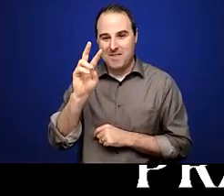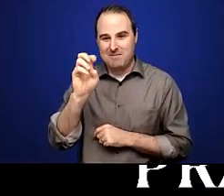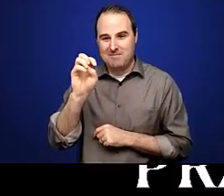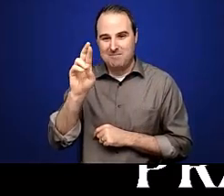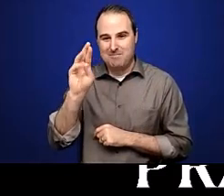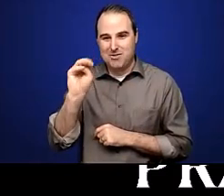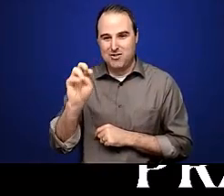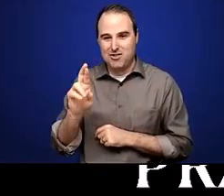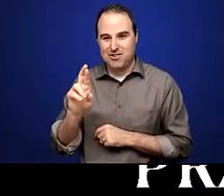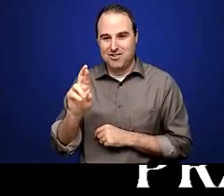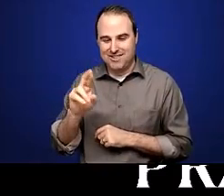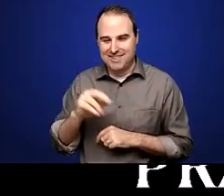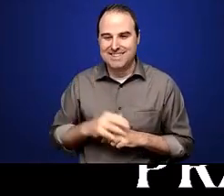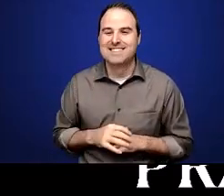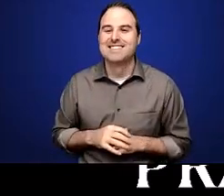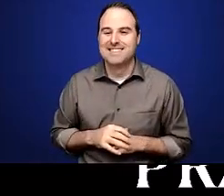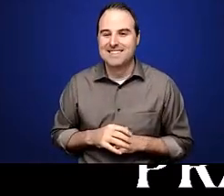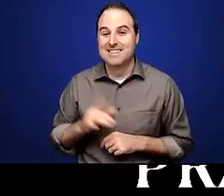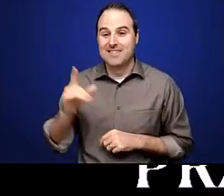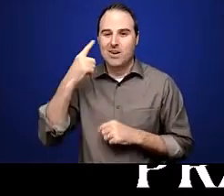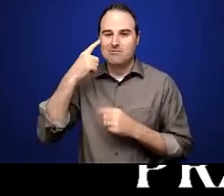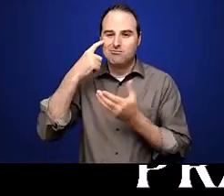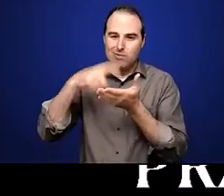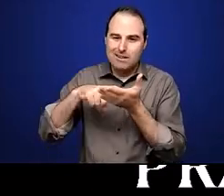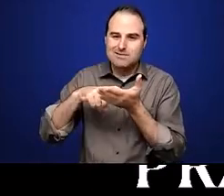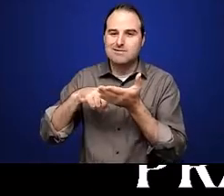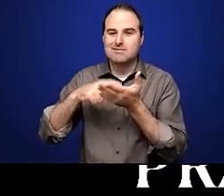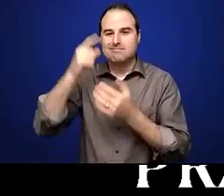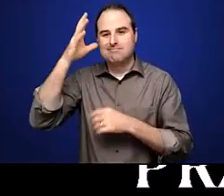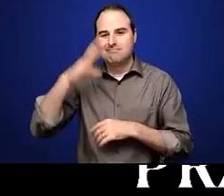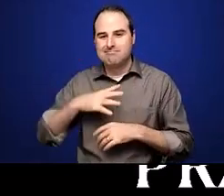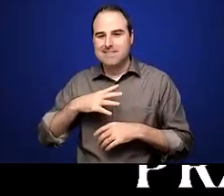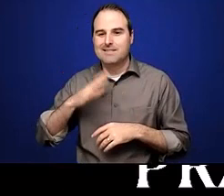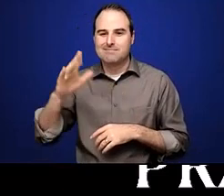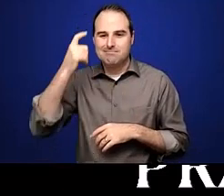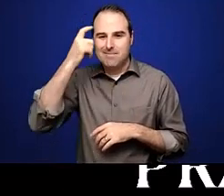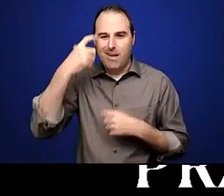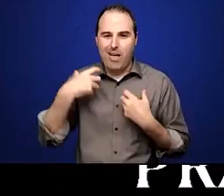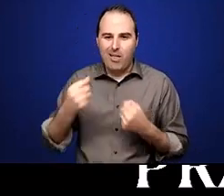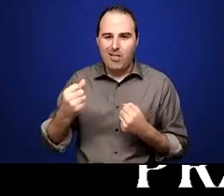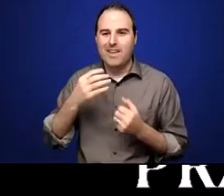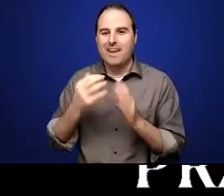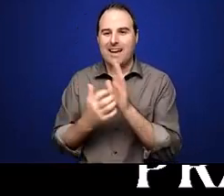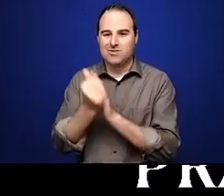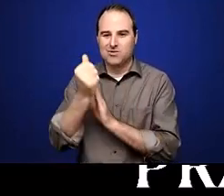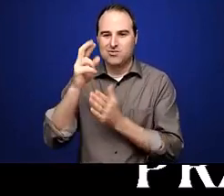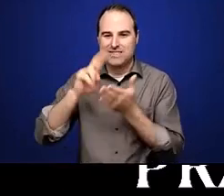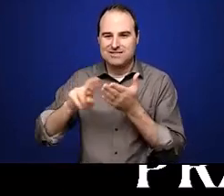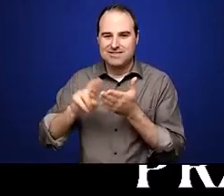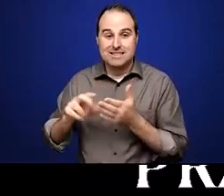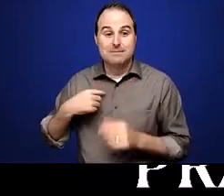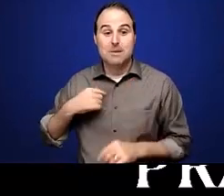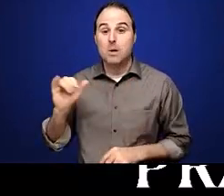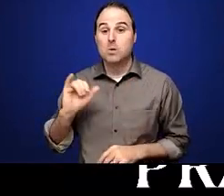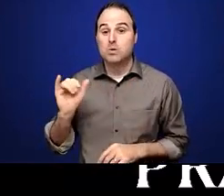and awareness of men's mental health and cancer research. I'm also wearing a green and white plaid shirt.